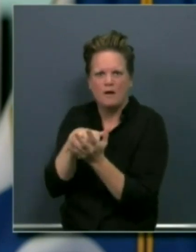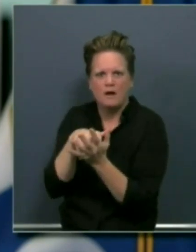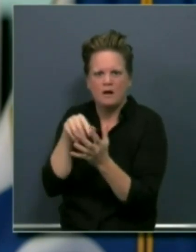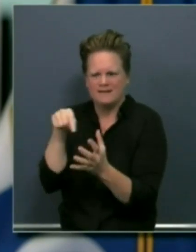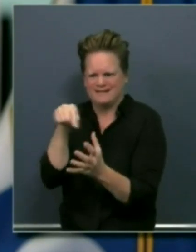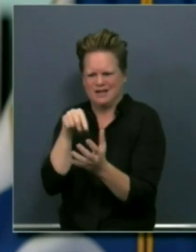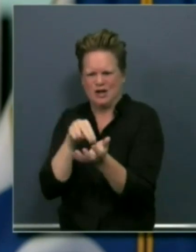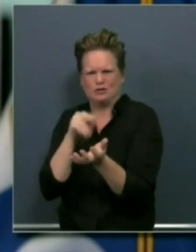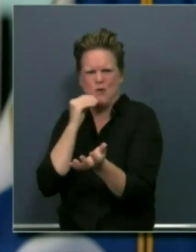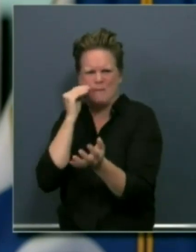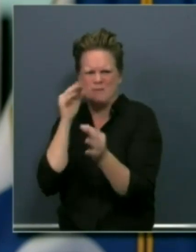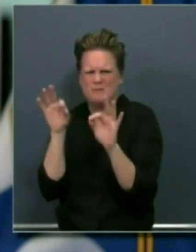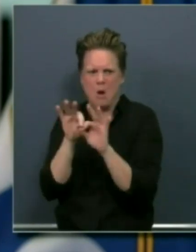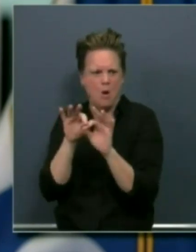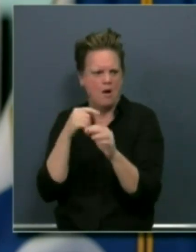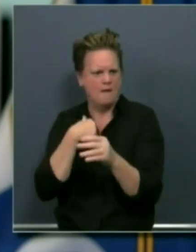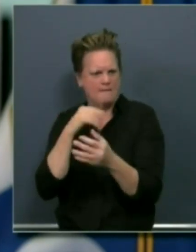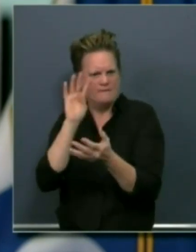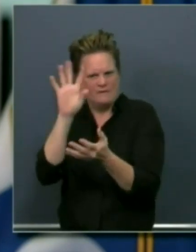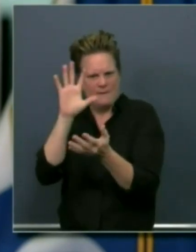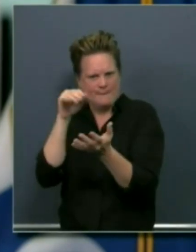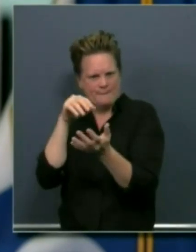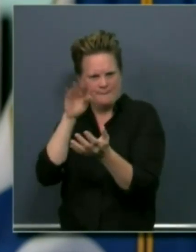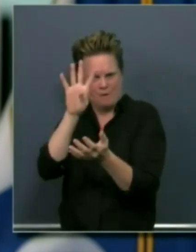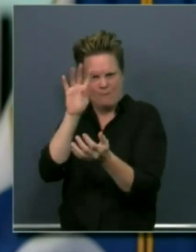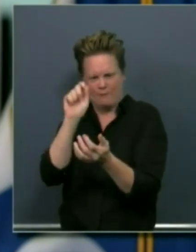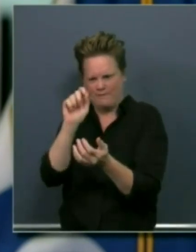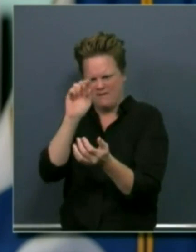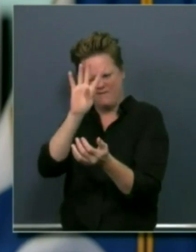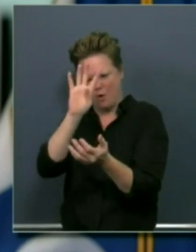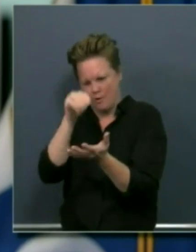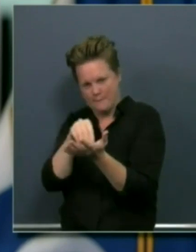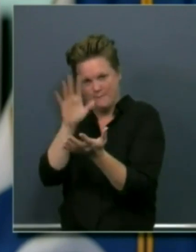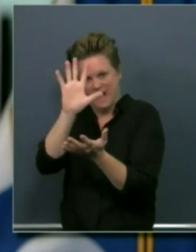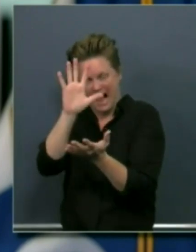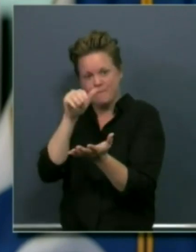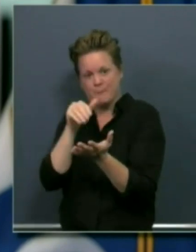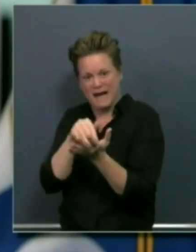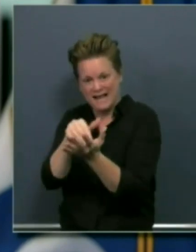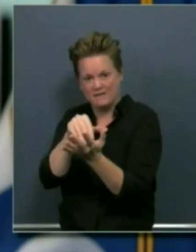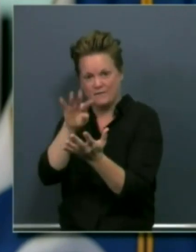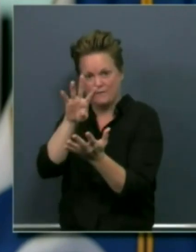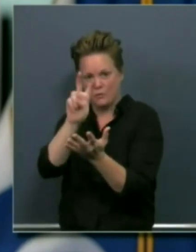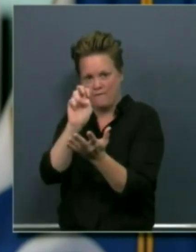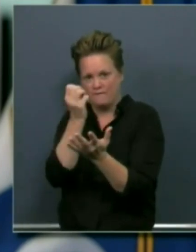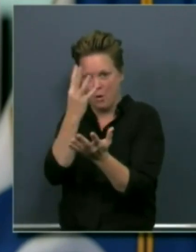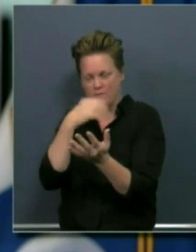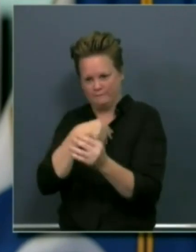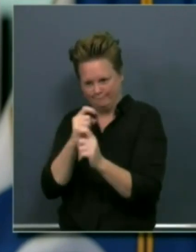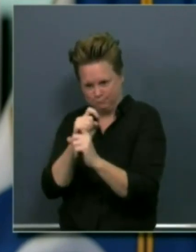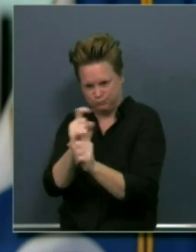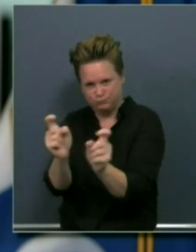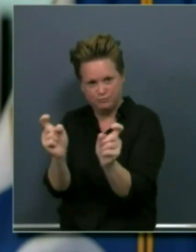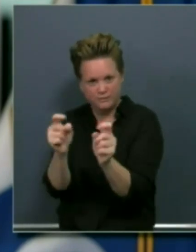SOMETIMES EVEN LESS AND SMALL GROUP OWNS THAT ARE VERY VULNERABLE TO THIS VIRUS AS WELL SO WE'RE ABLE TO GET